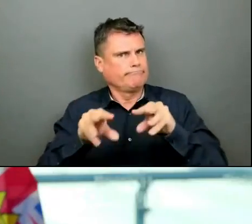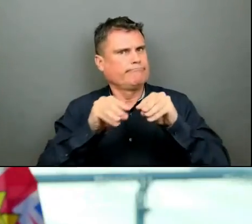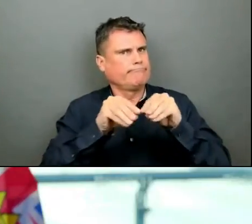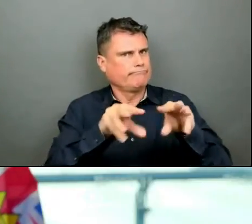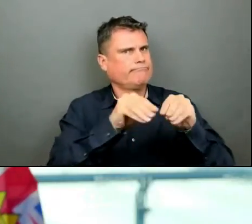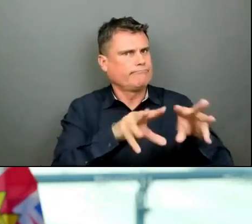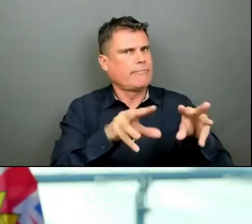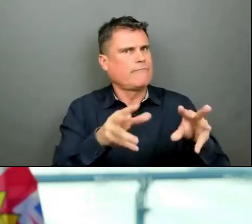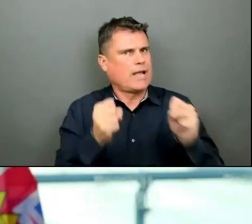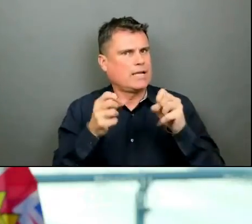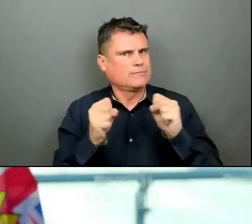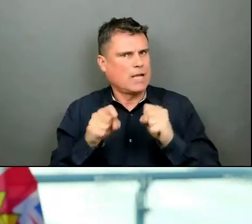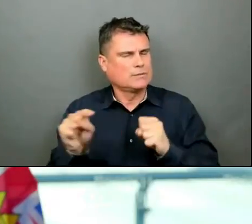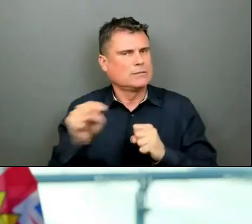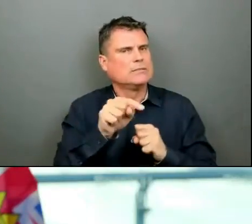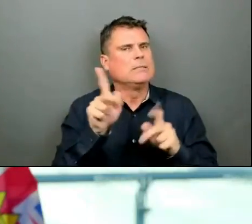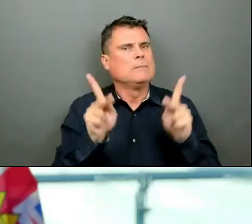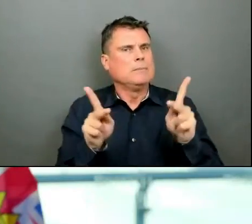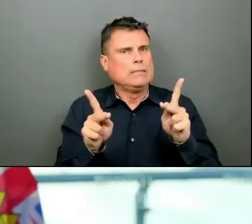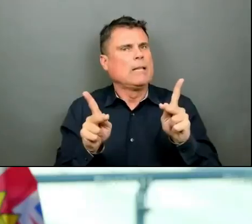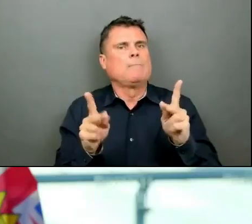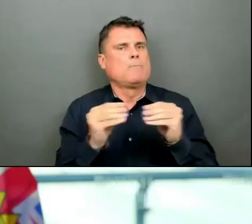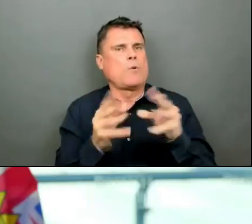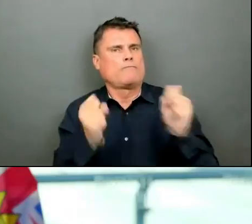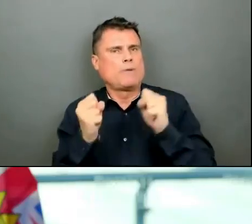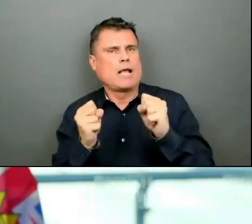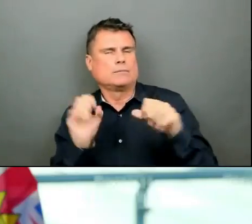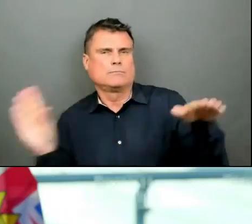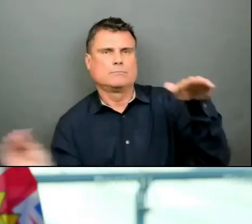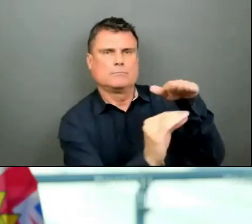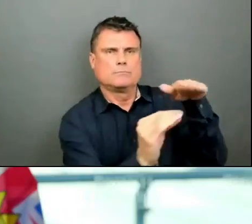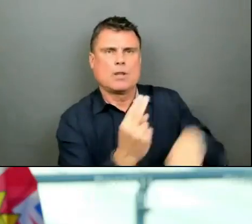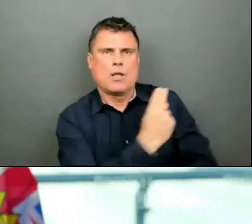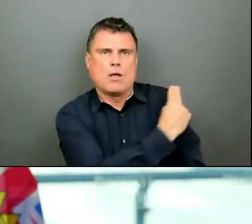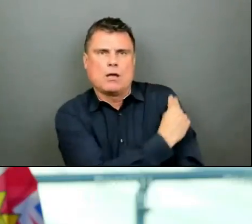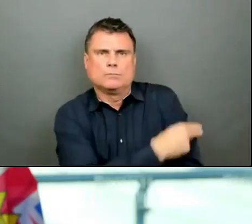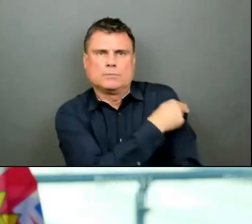happening rapidly and we're seeing those in hospital. We saw that increase in